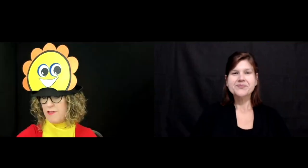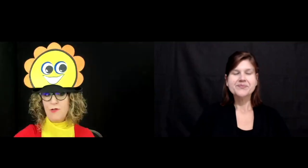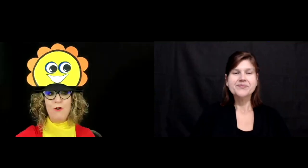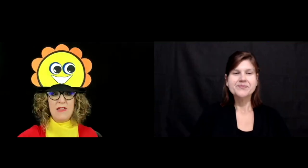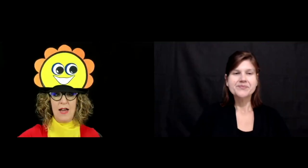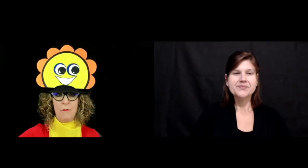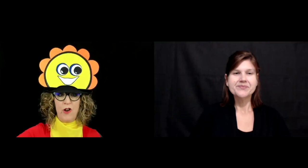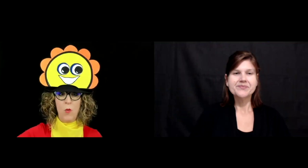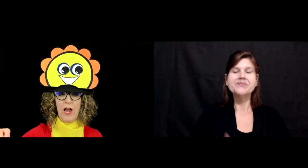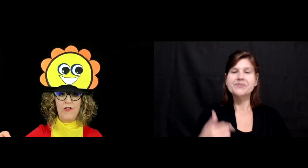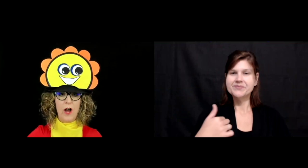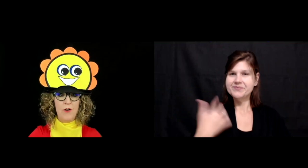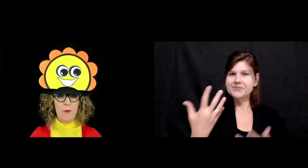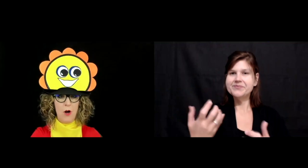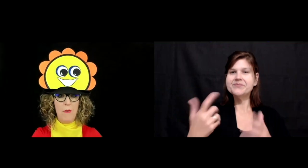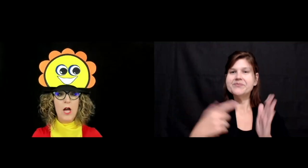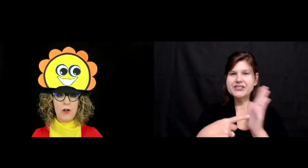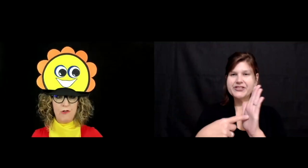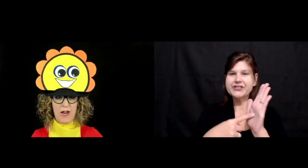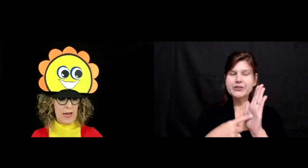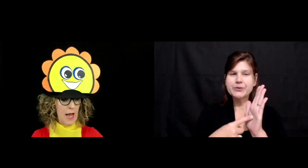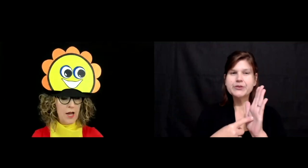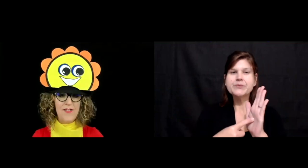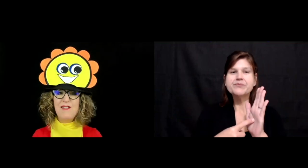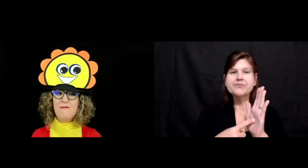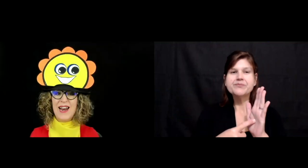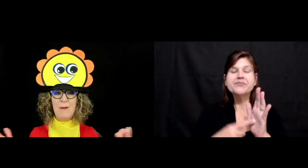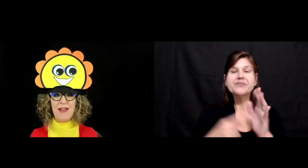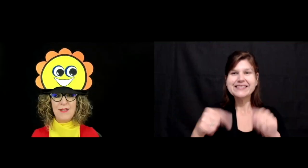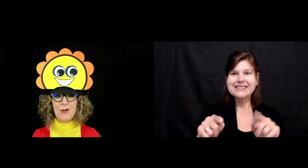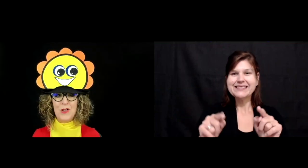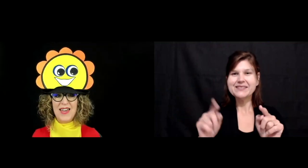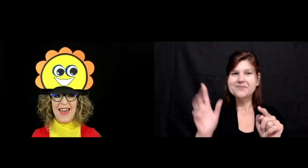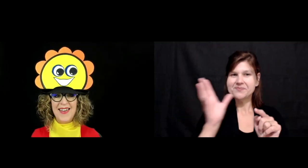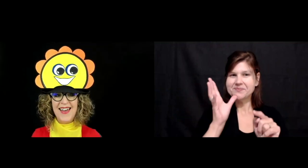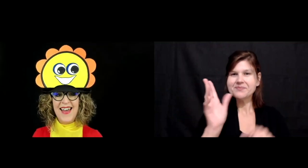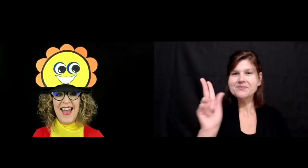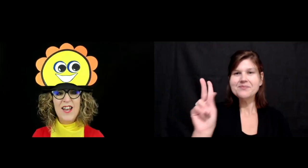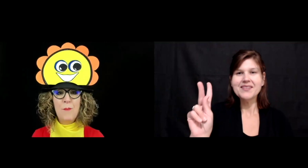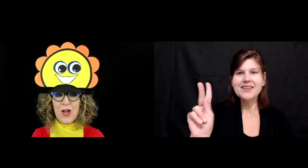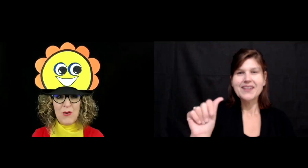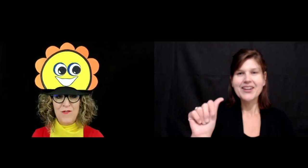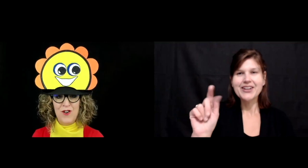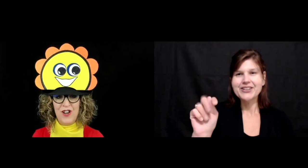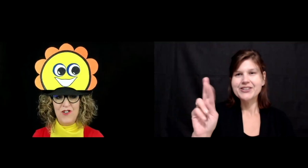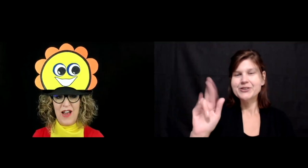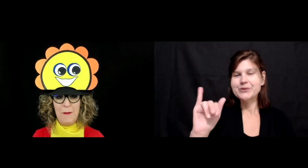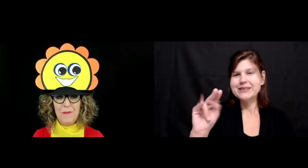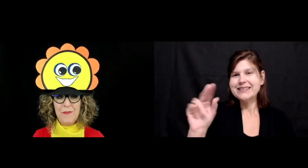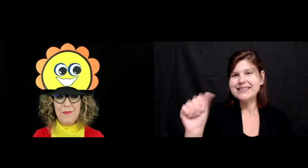"The Story Time Show" wish of a mum, Katrina. 'cause this really brings it all together in a beautiful nutshell.